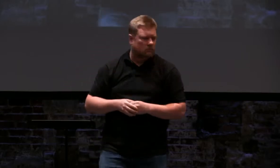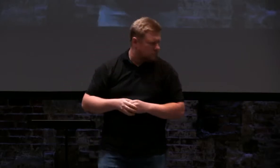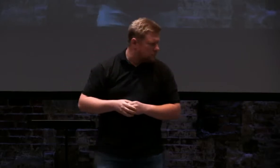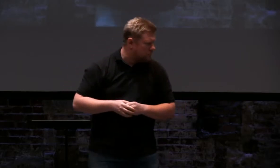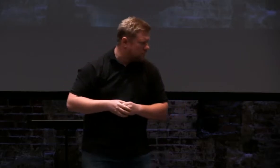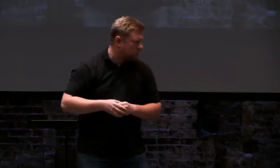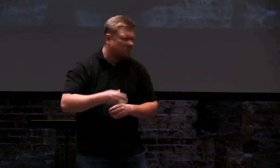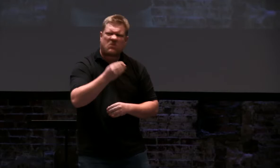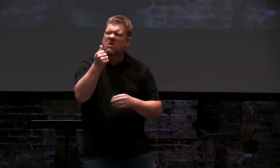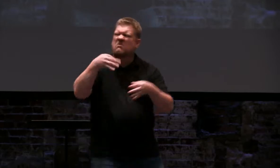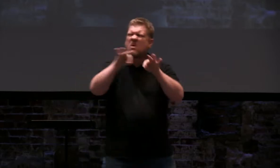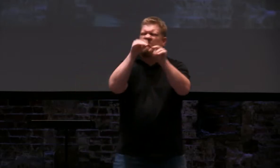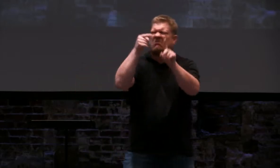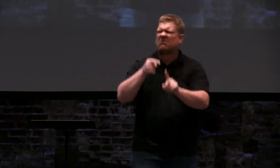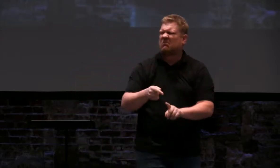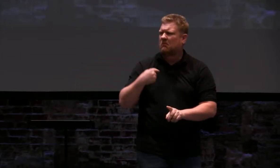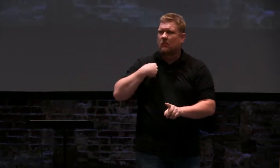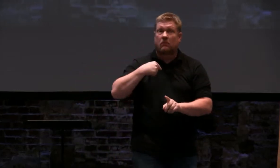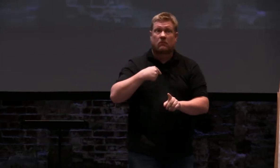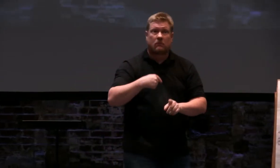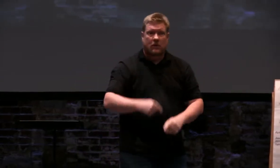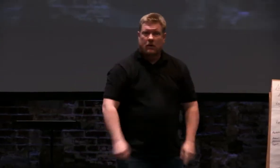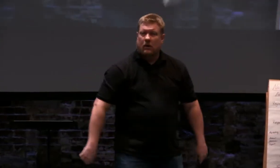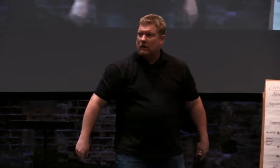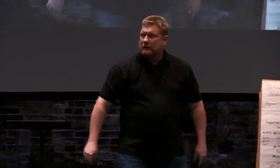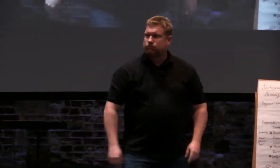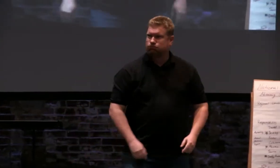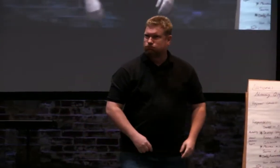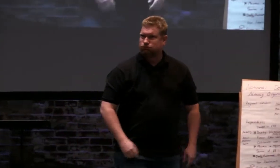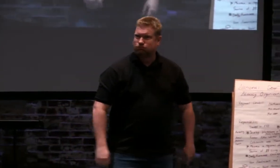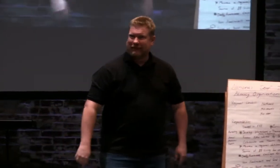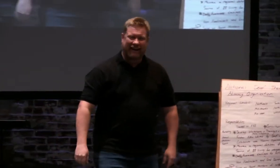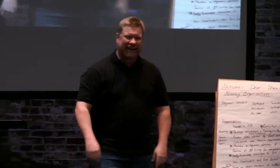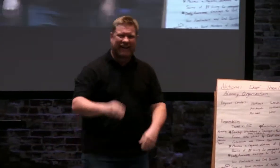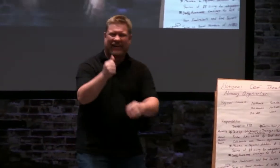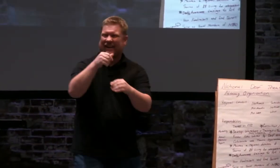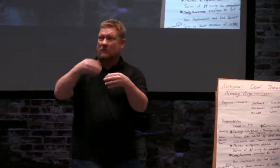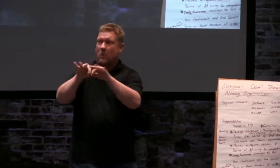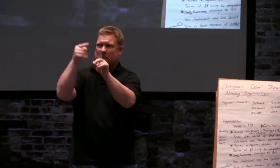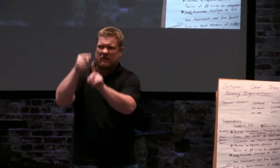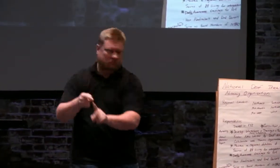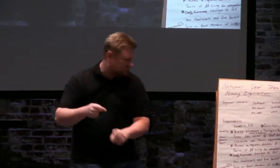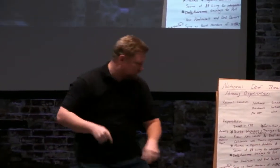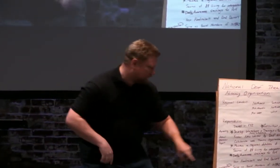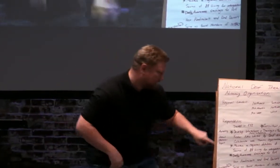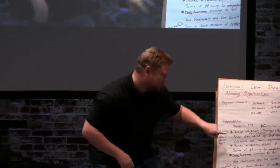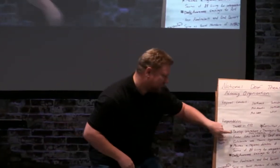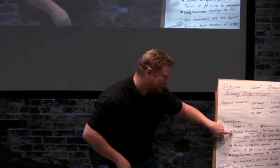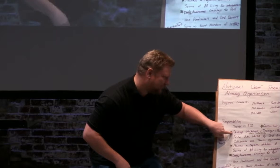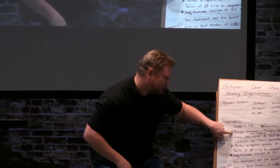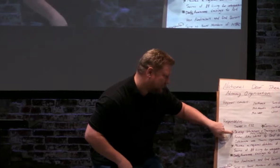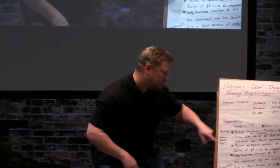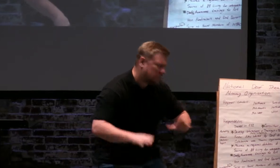equity, diversity, and inclusion group. So that, in three minutes or less, are the key points.